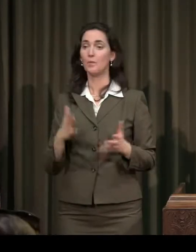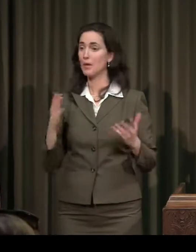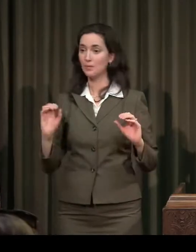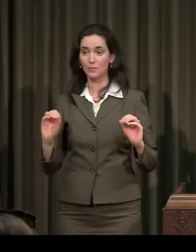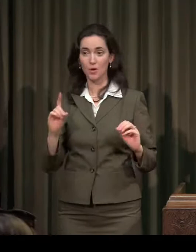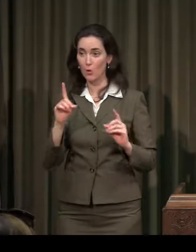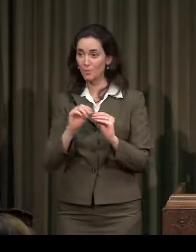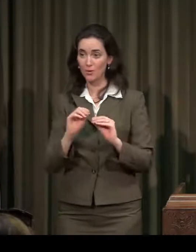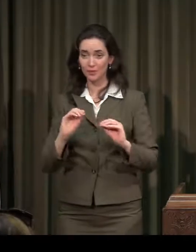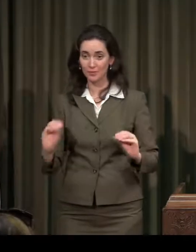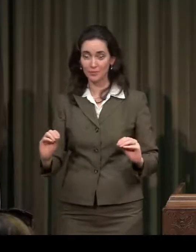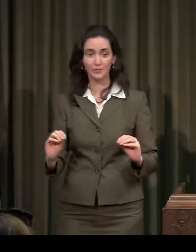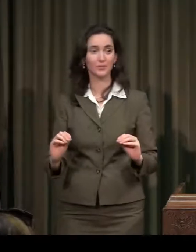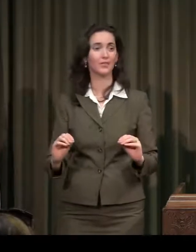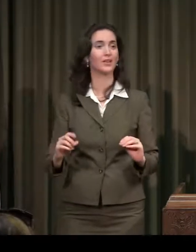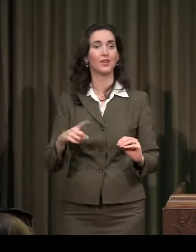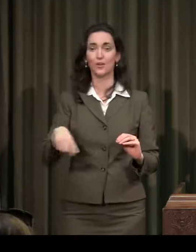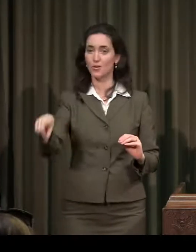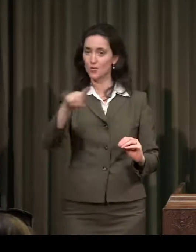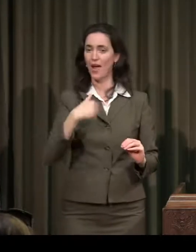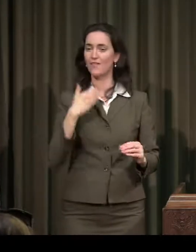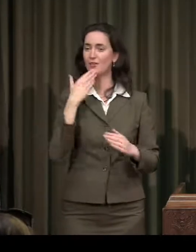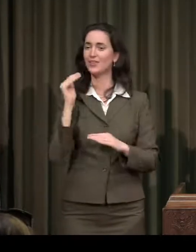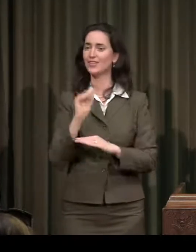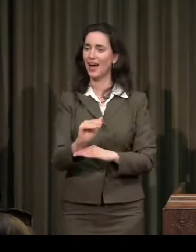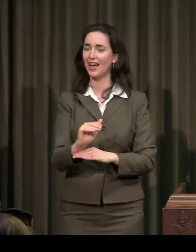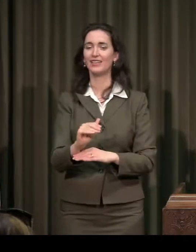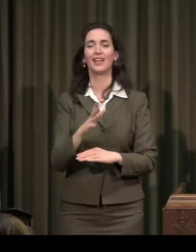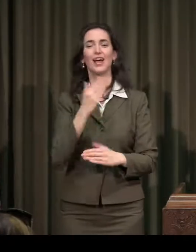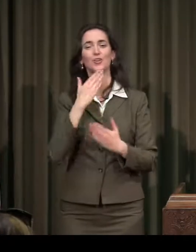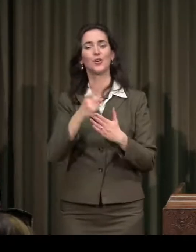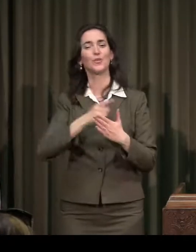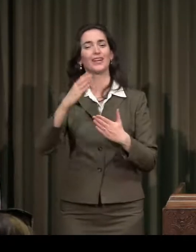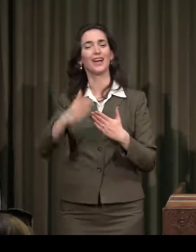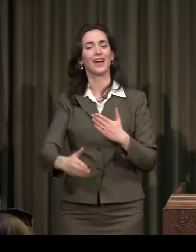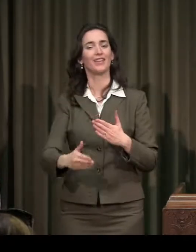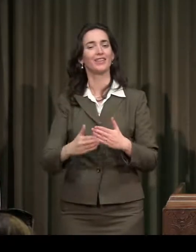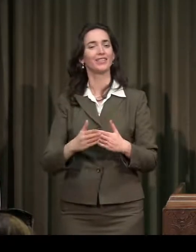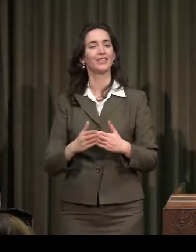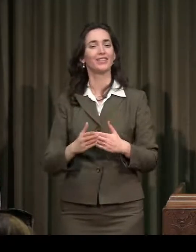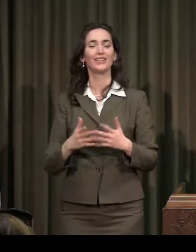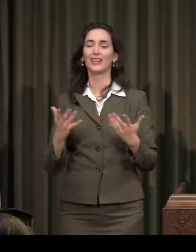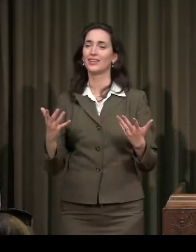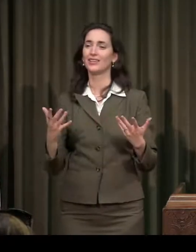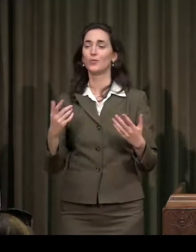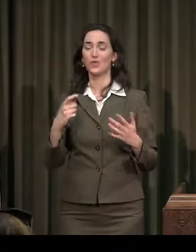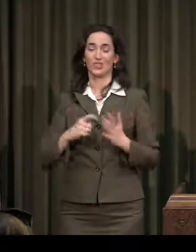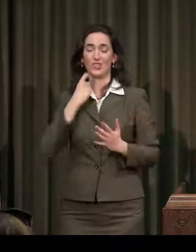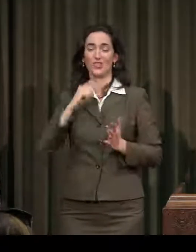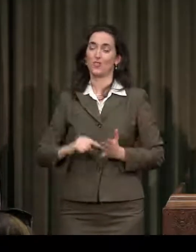more y'all have a good evening and a good weekend it's just getting started thank yall